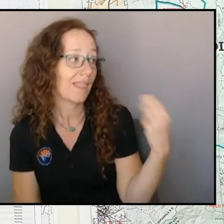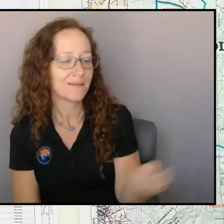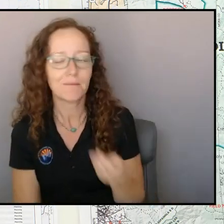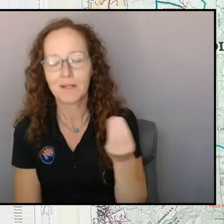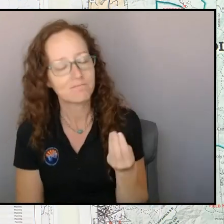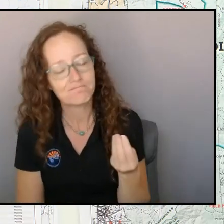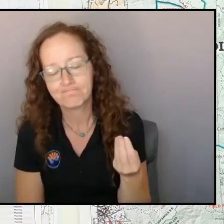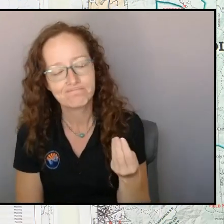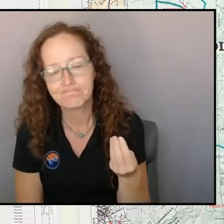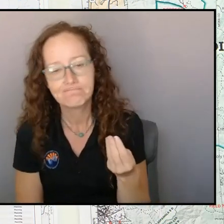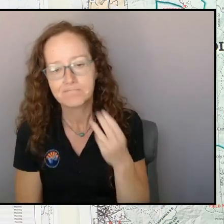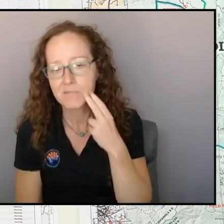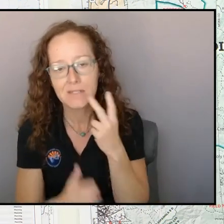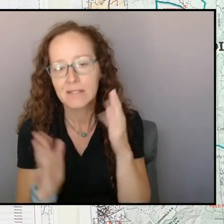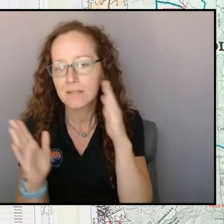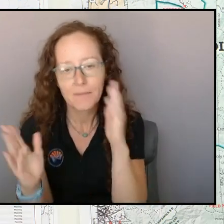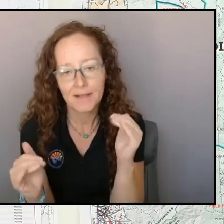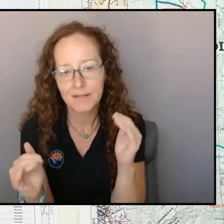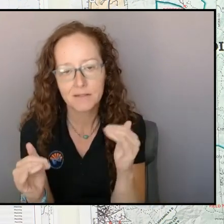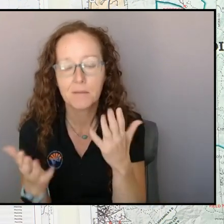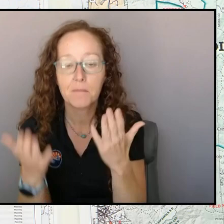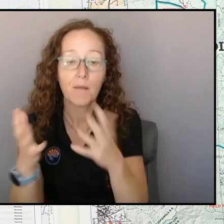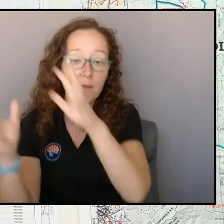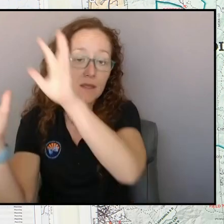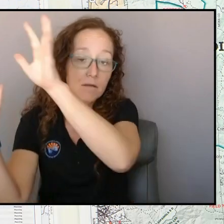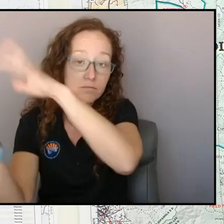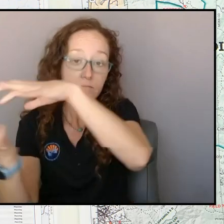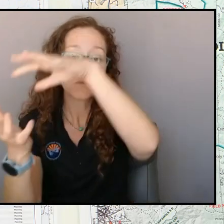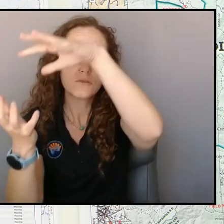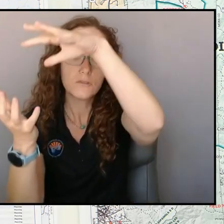that they're going to push off, kind of get over here as